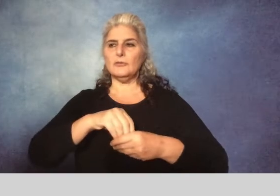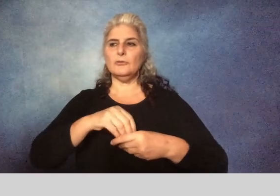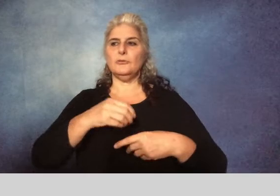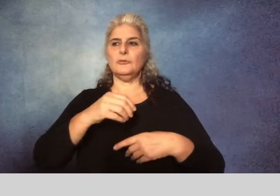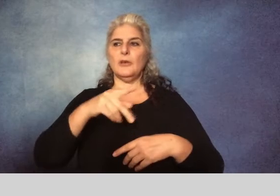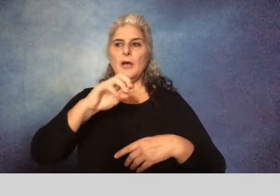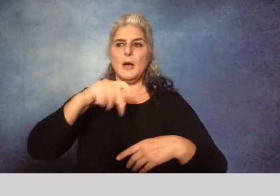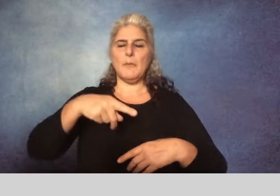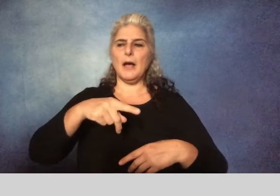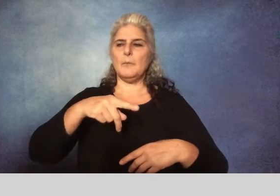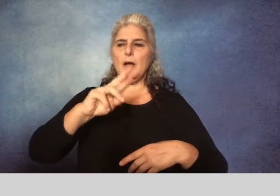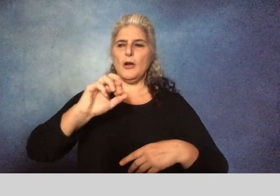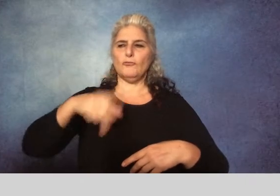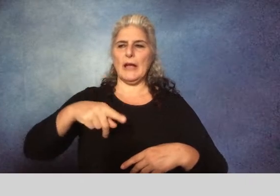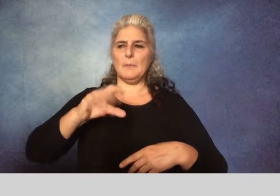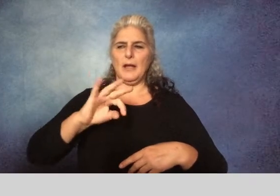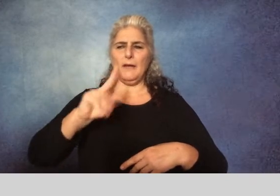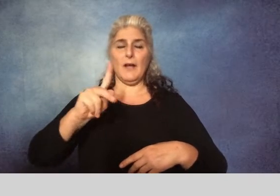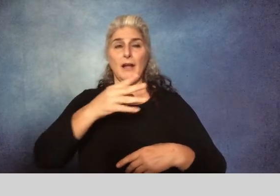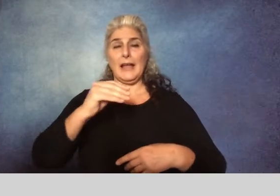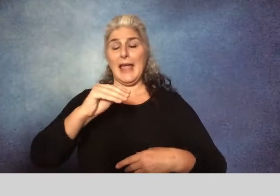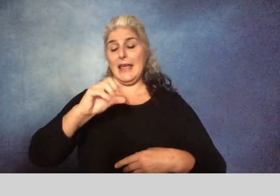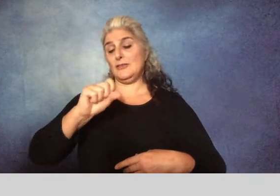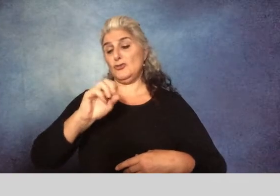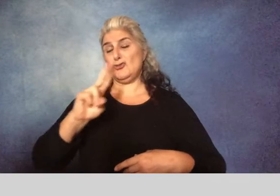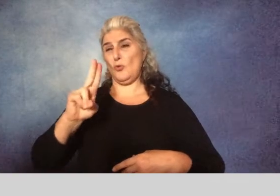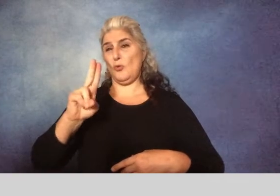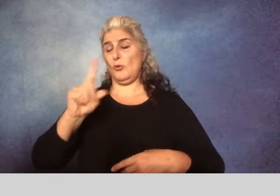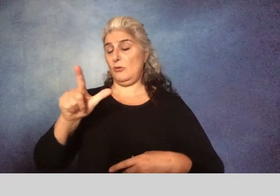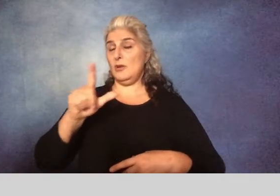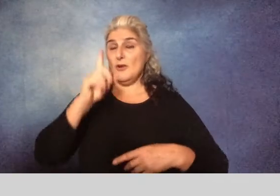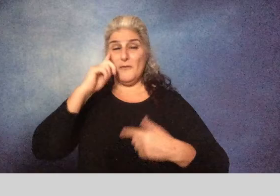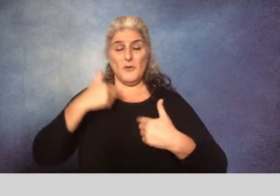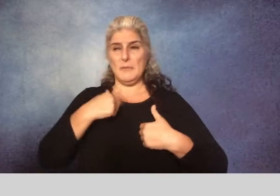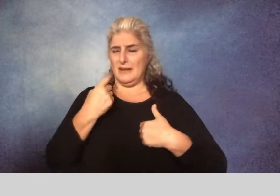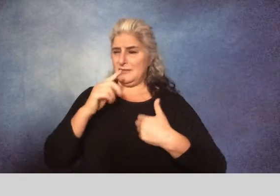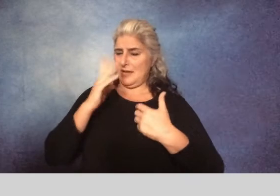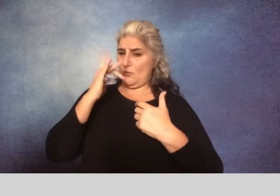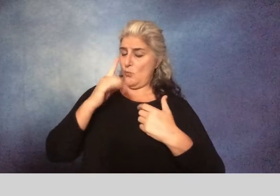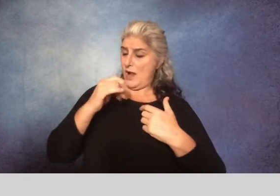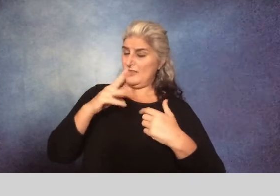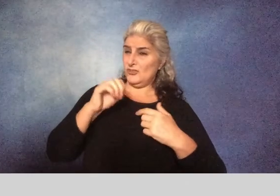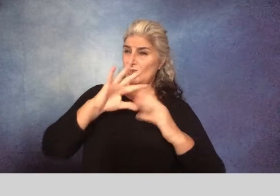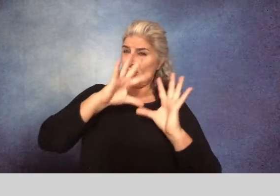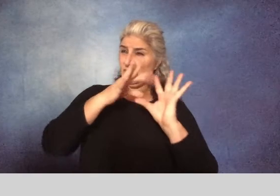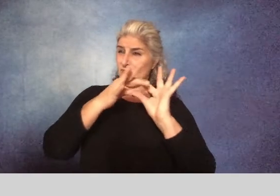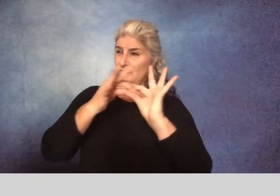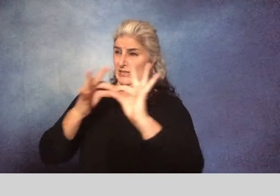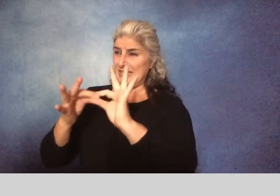While I don't necessarily understand what makes the genres closely related, I can understand why they might be clustered together.